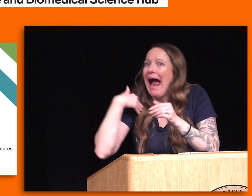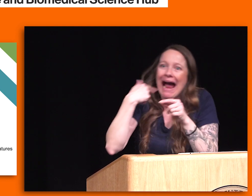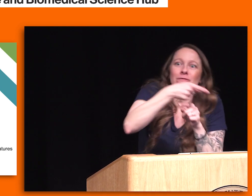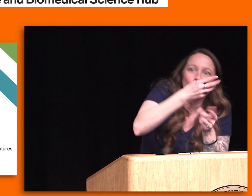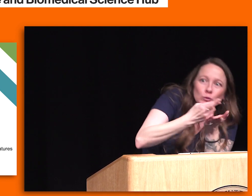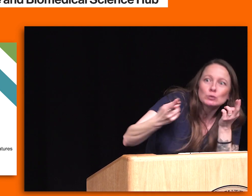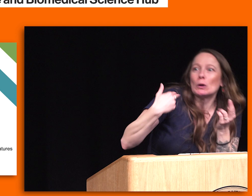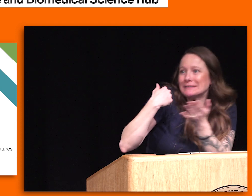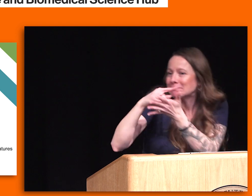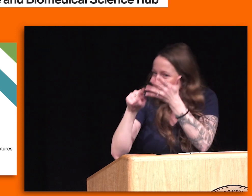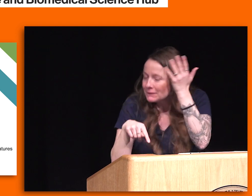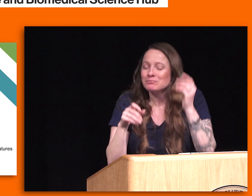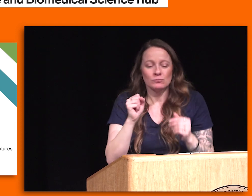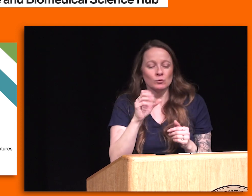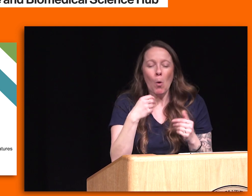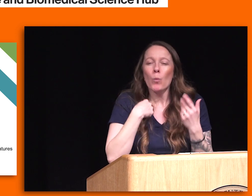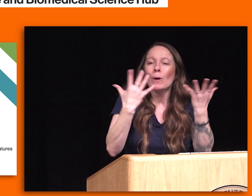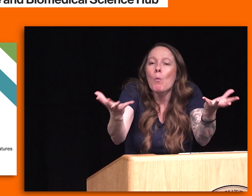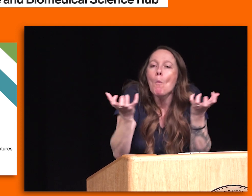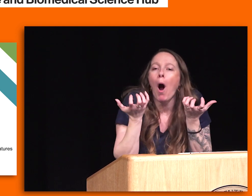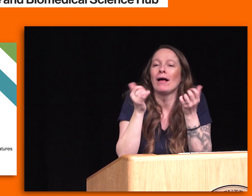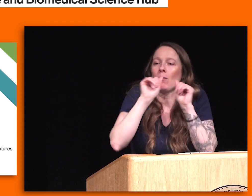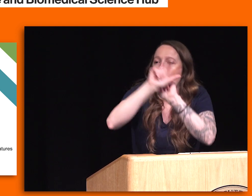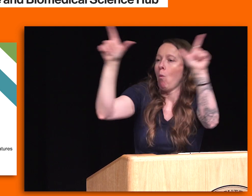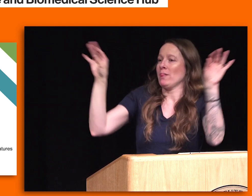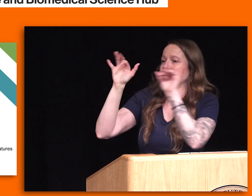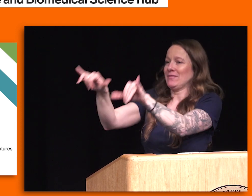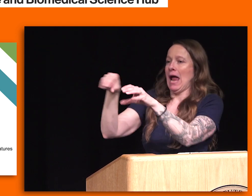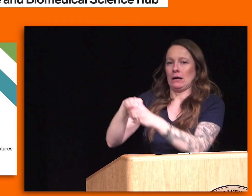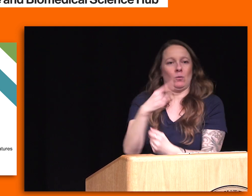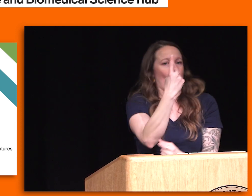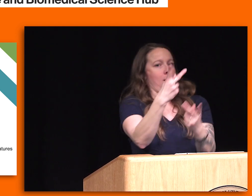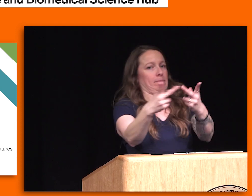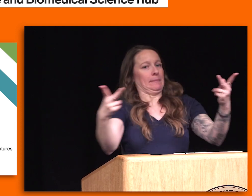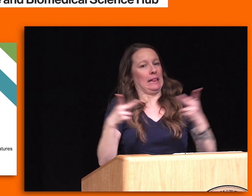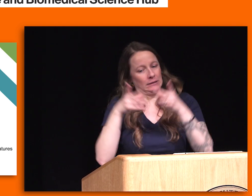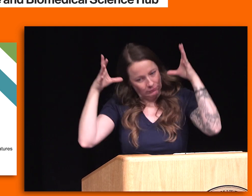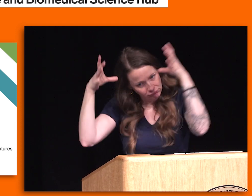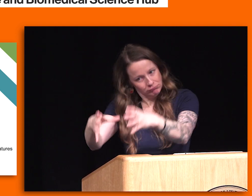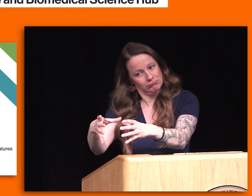that was in place to help Deaf people. So, we, as other Deaf people, were able to help them by sharing resources and sharing tips